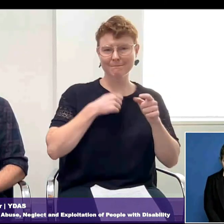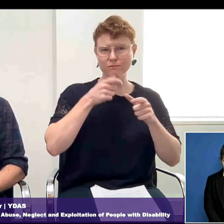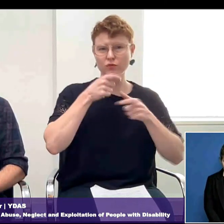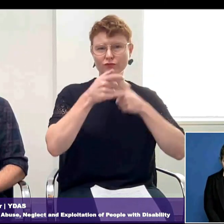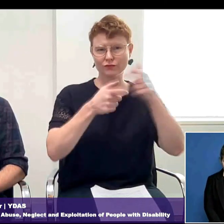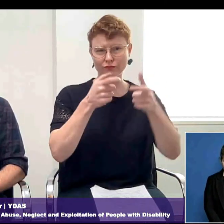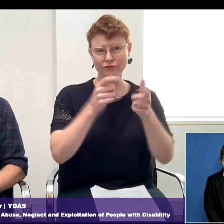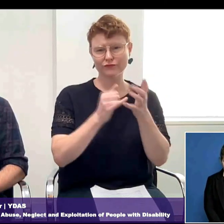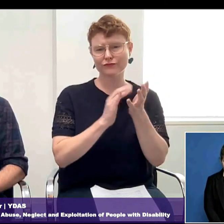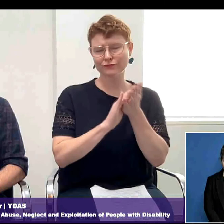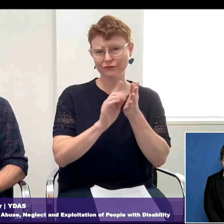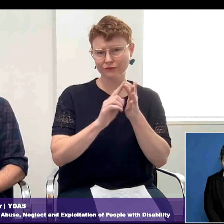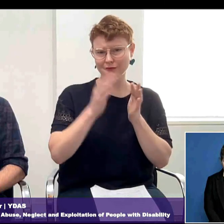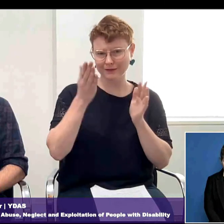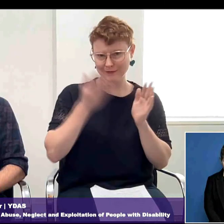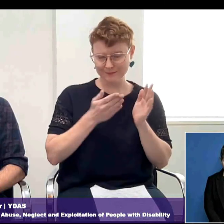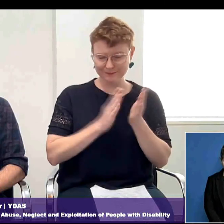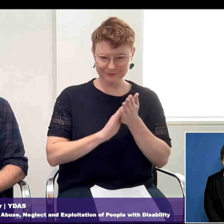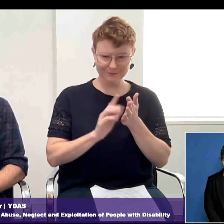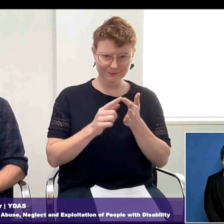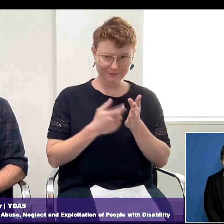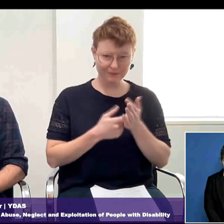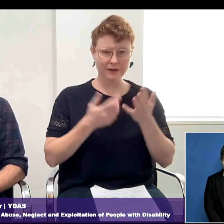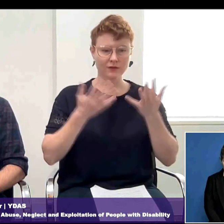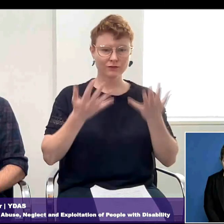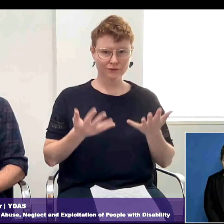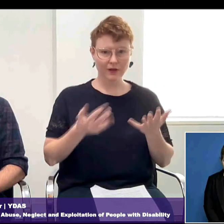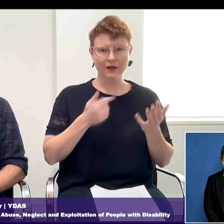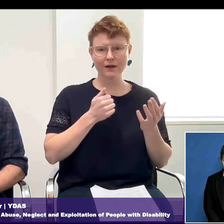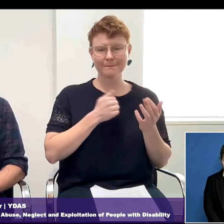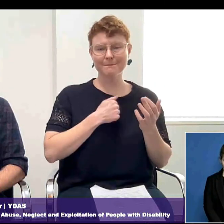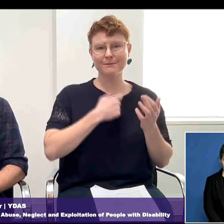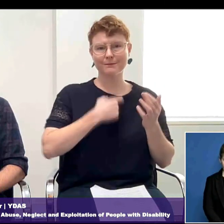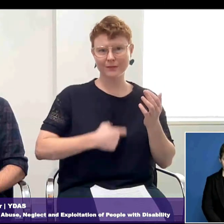So I will do a short introduction of myself. My name is Mija Gwyn, and my pronouns are she and her.